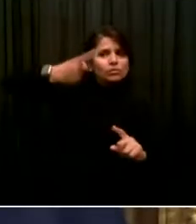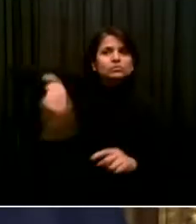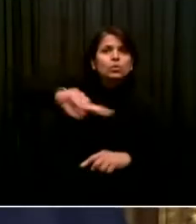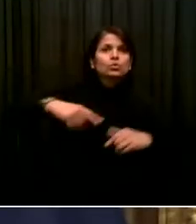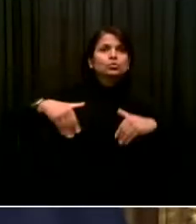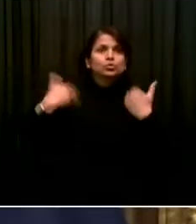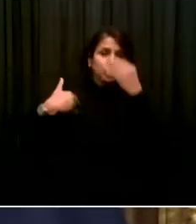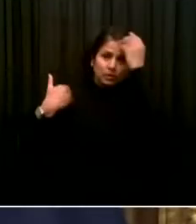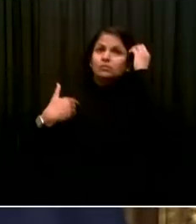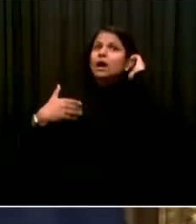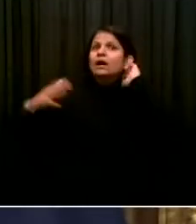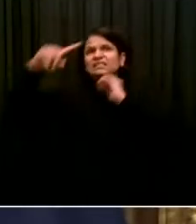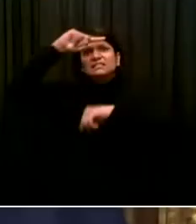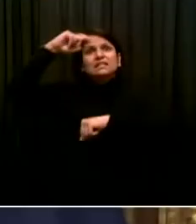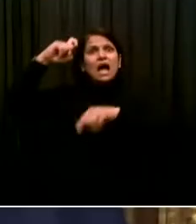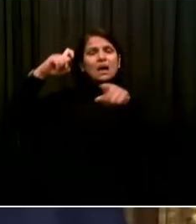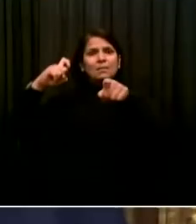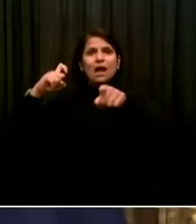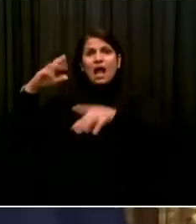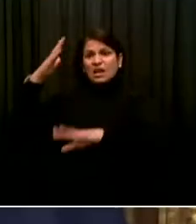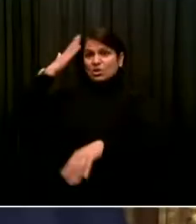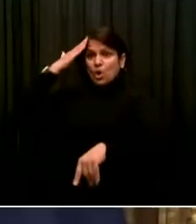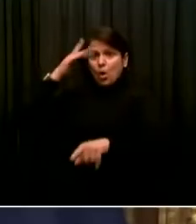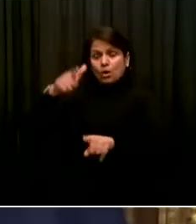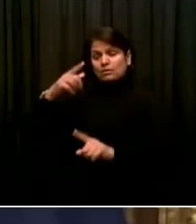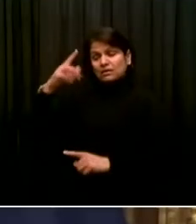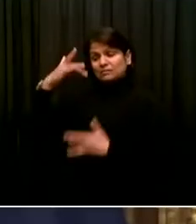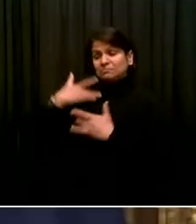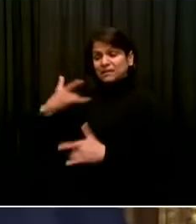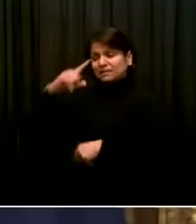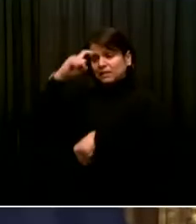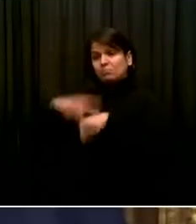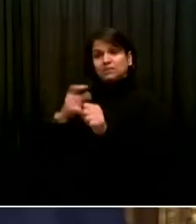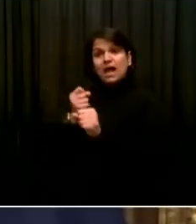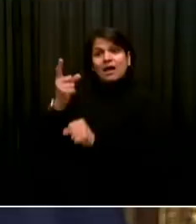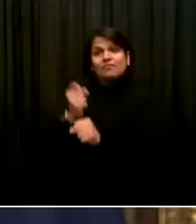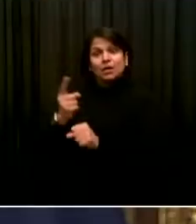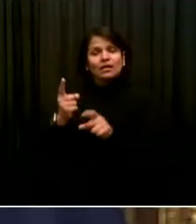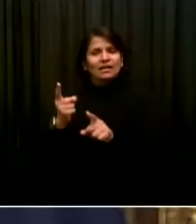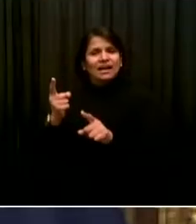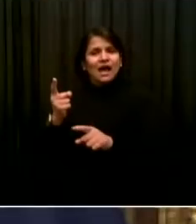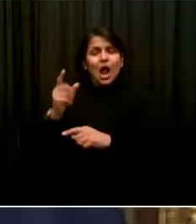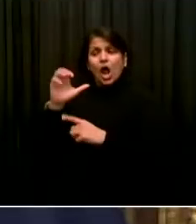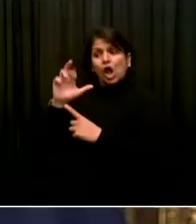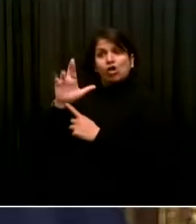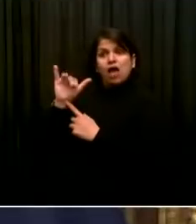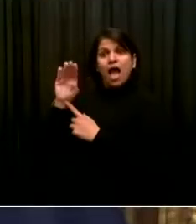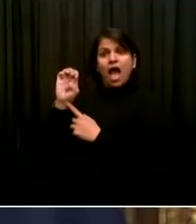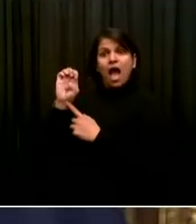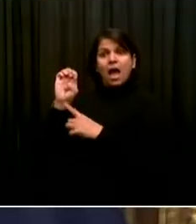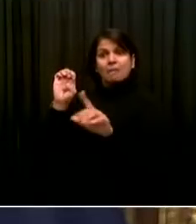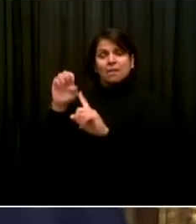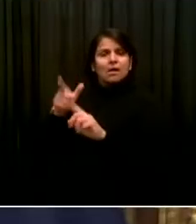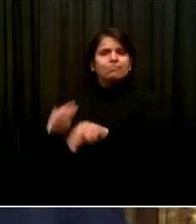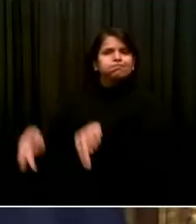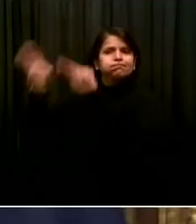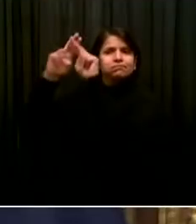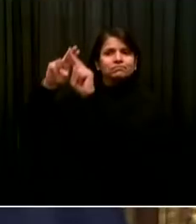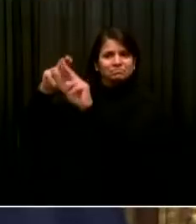SPIKE IN THE SUMMERMO NTHS, PART OF THIS EFFORT WILL INCLUDE PARTNERSHIPS WITH RLAGE BUSINESSES, CORPORATIONS